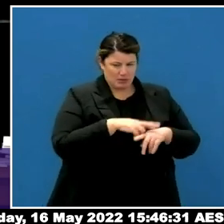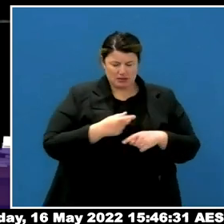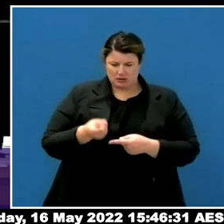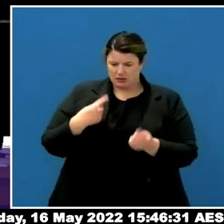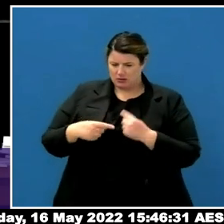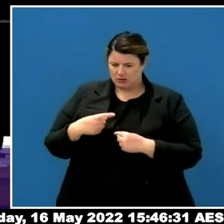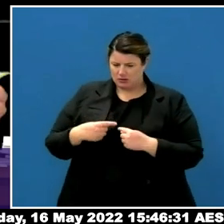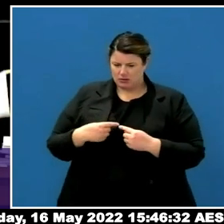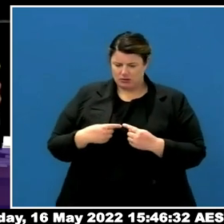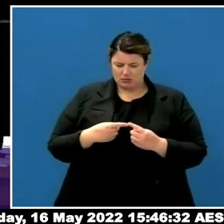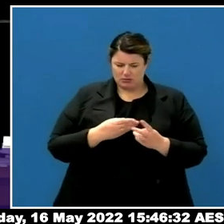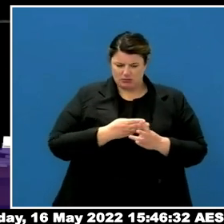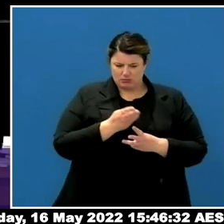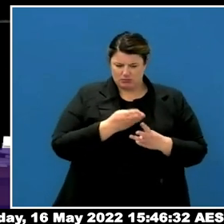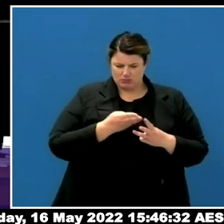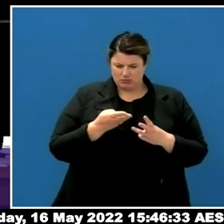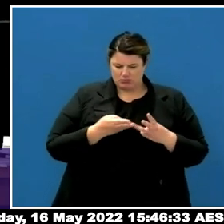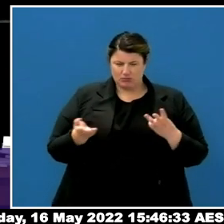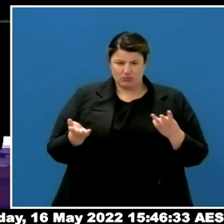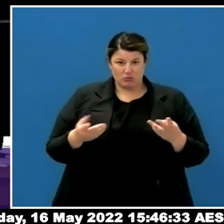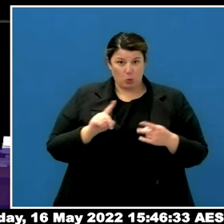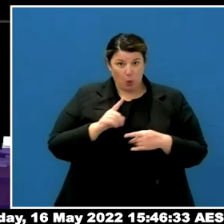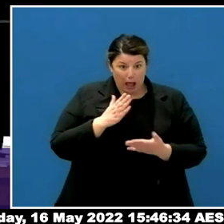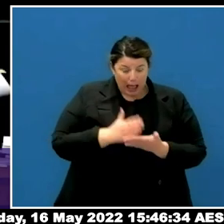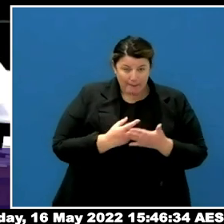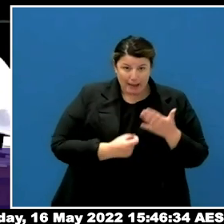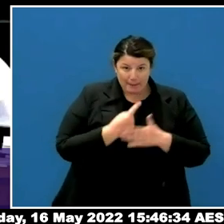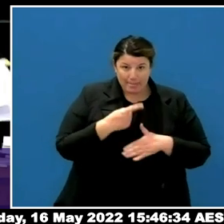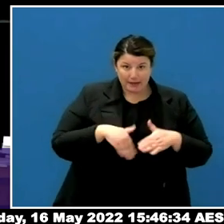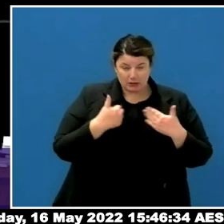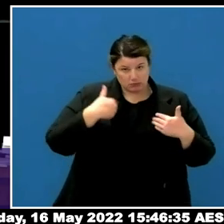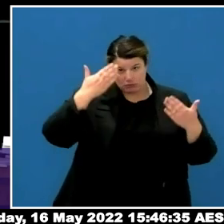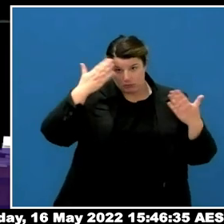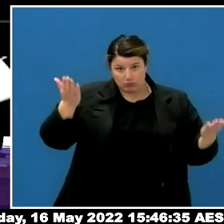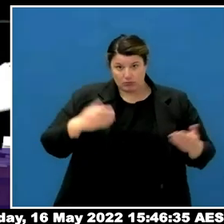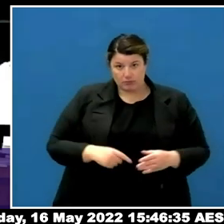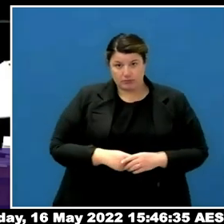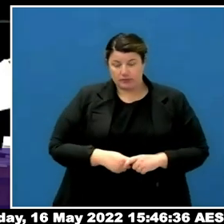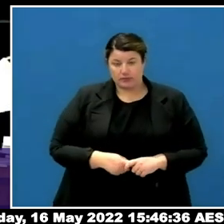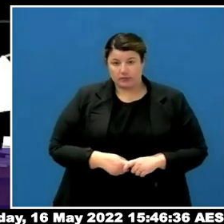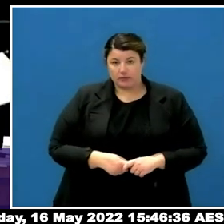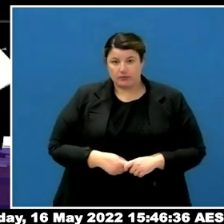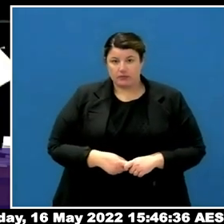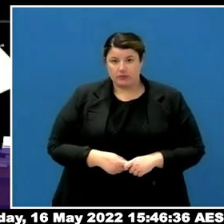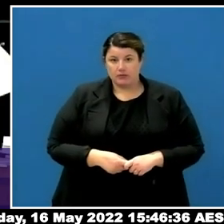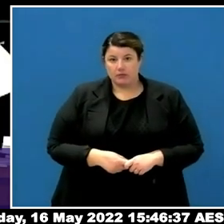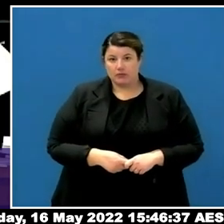I won't take you to this document, but for the benefit of the Royal